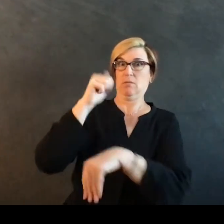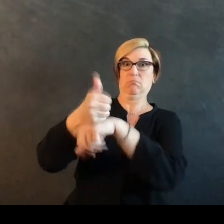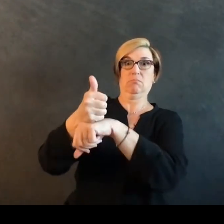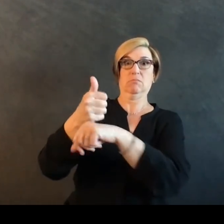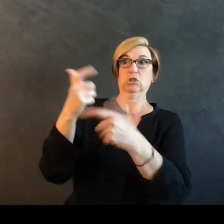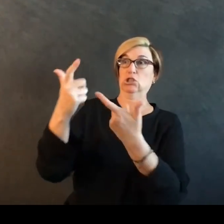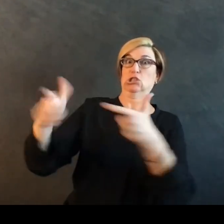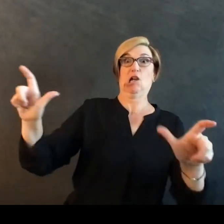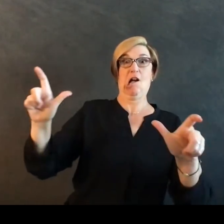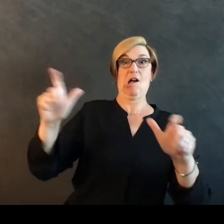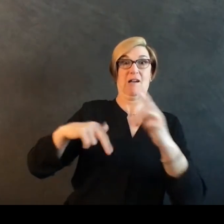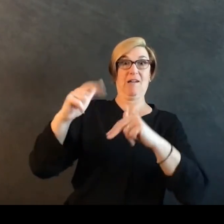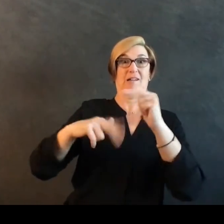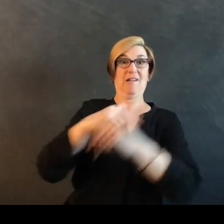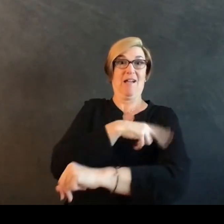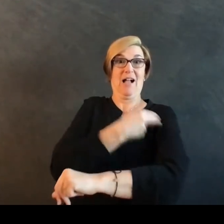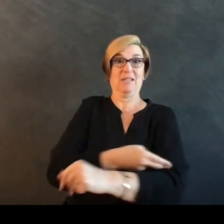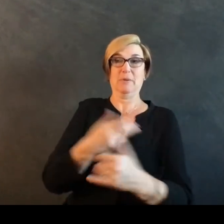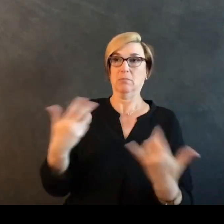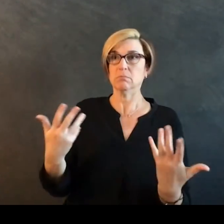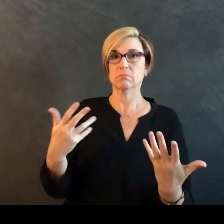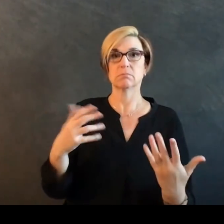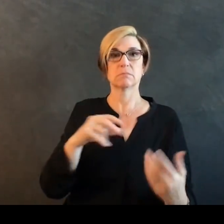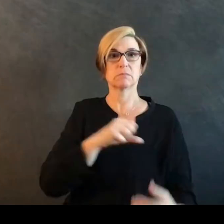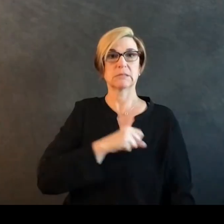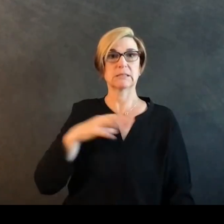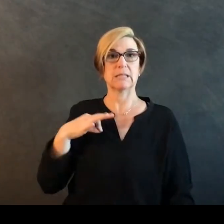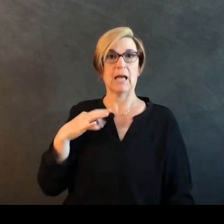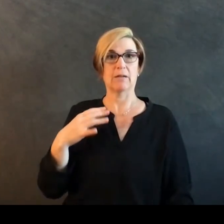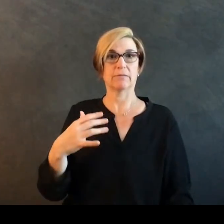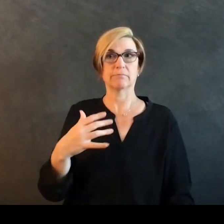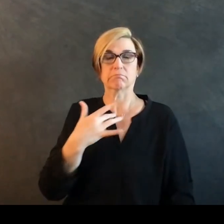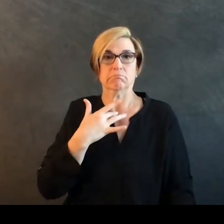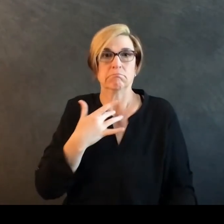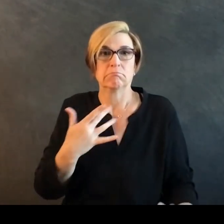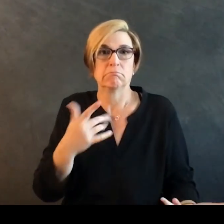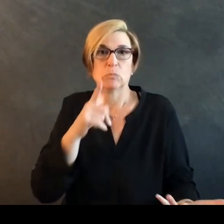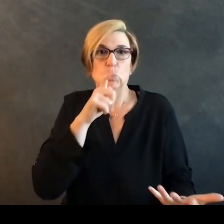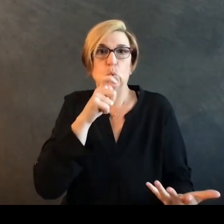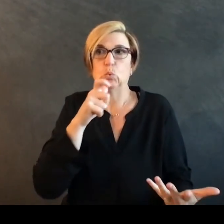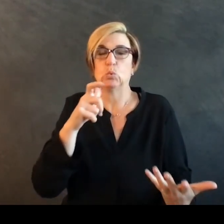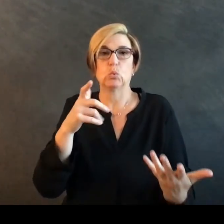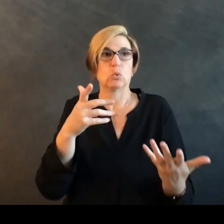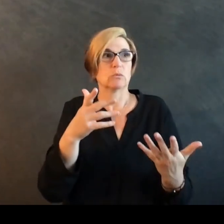we need help for professional people so if you're in an area that isn't so